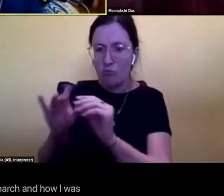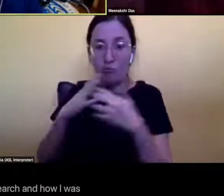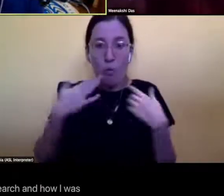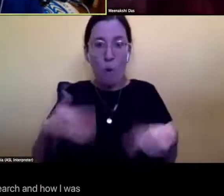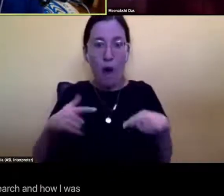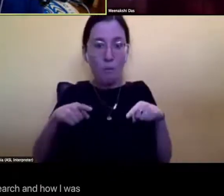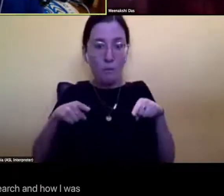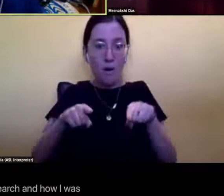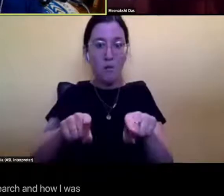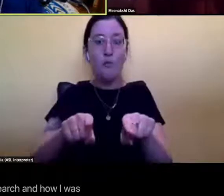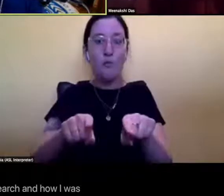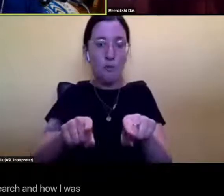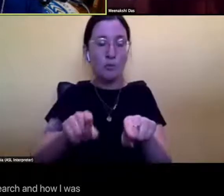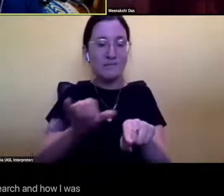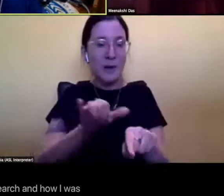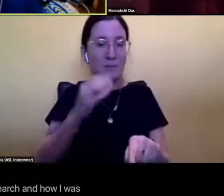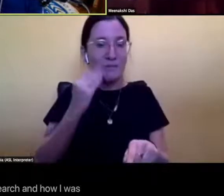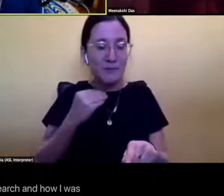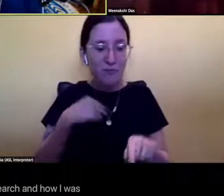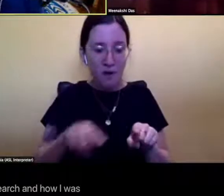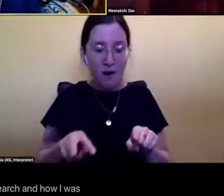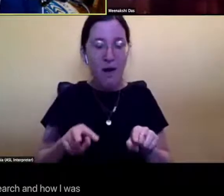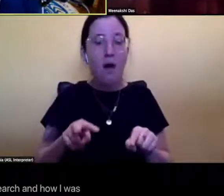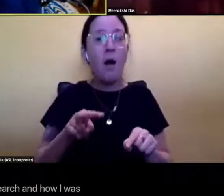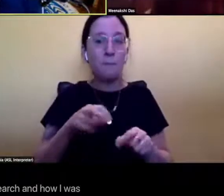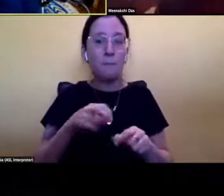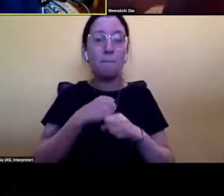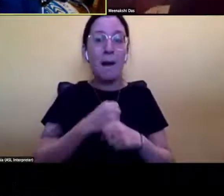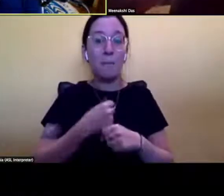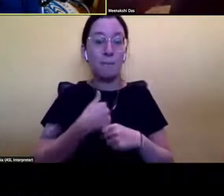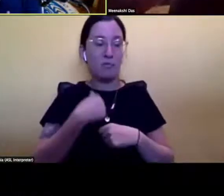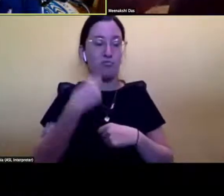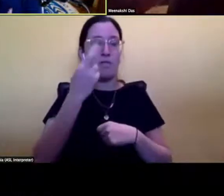as I moved through this I would say it made me a better researcher because I was able to